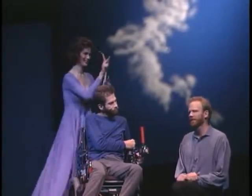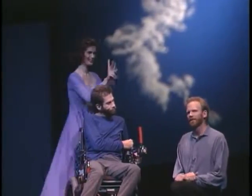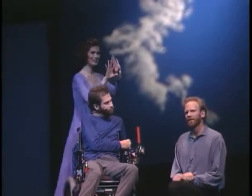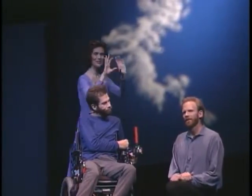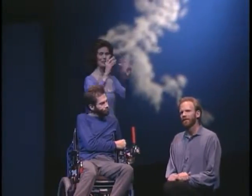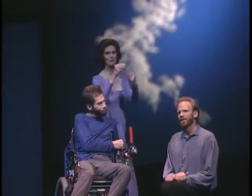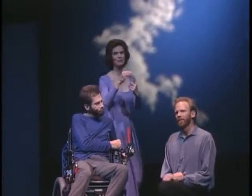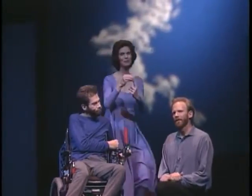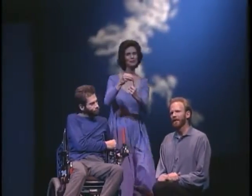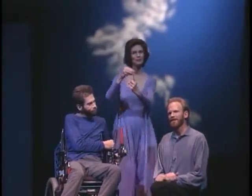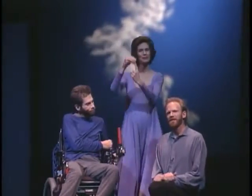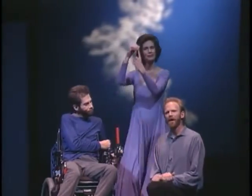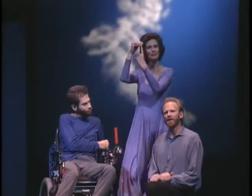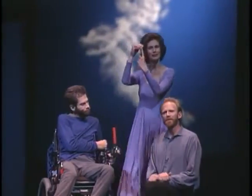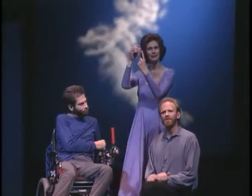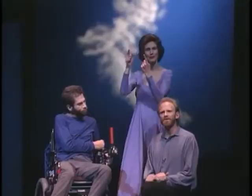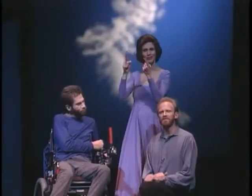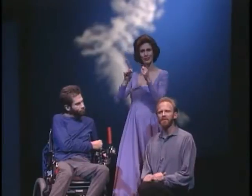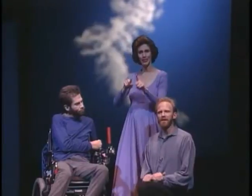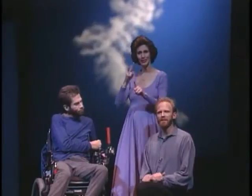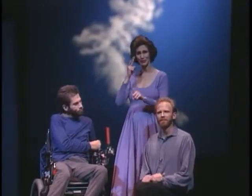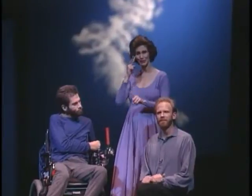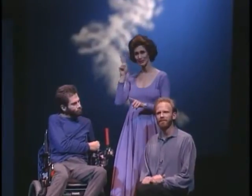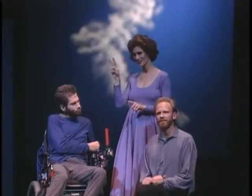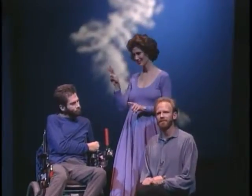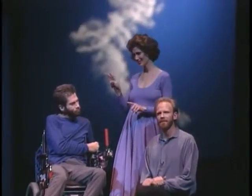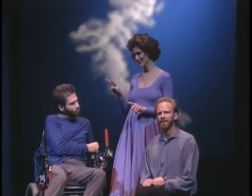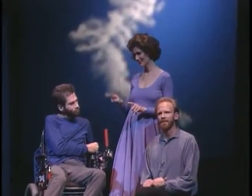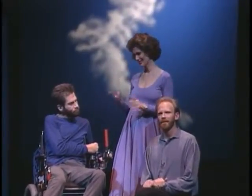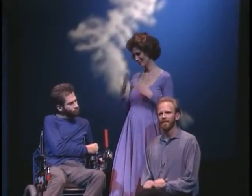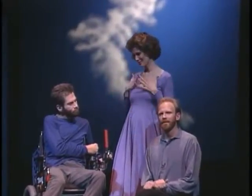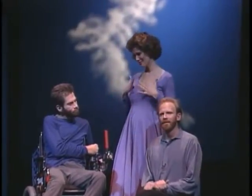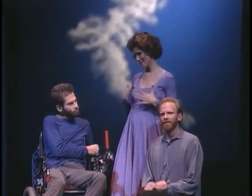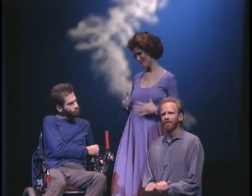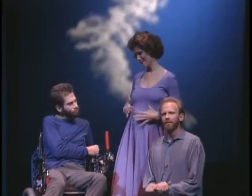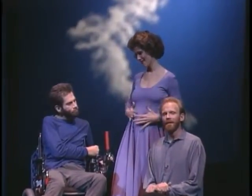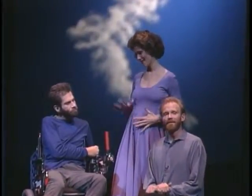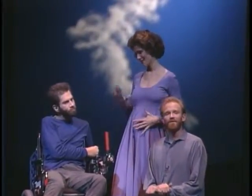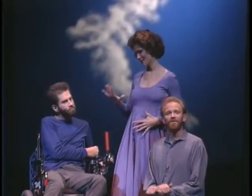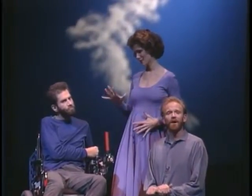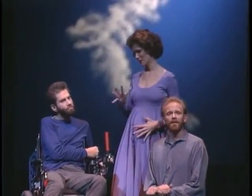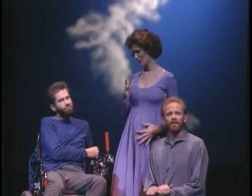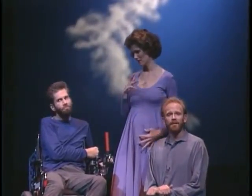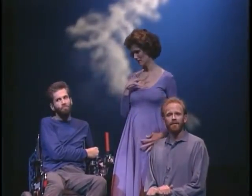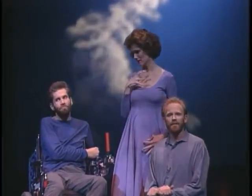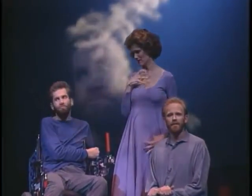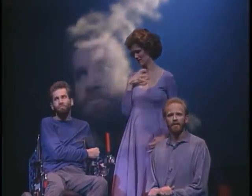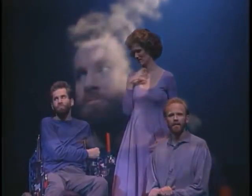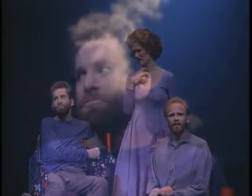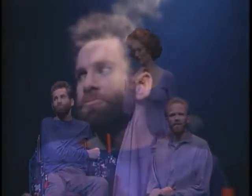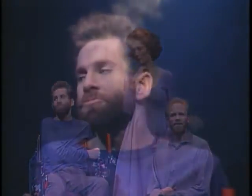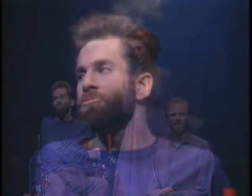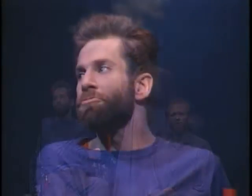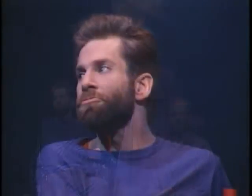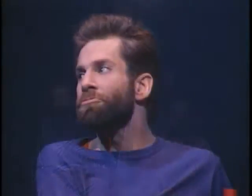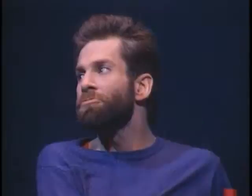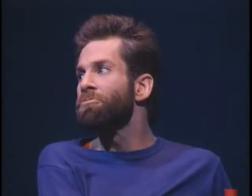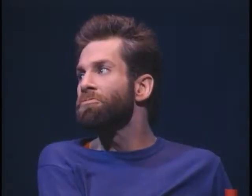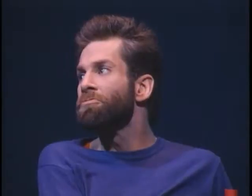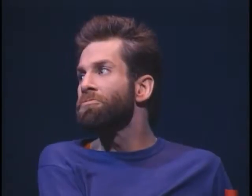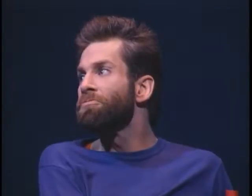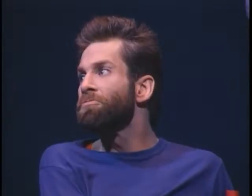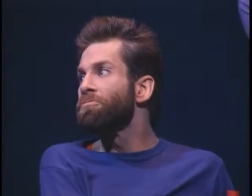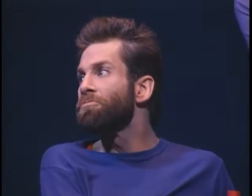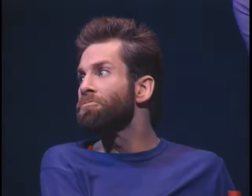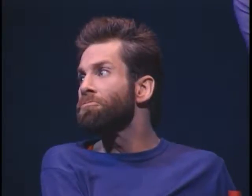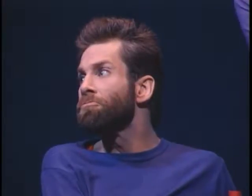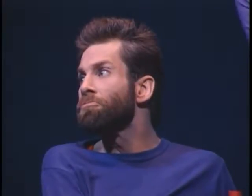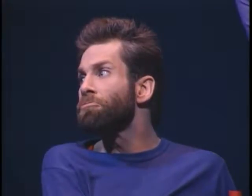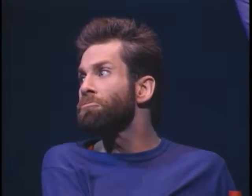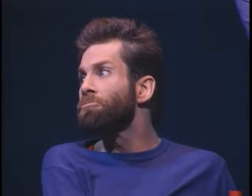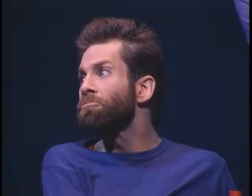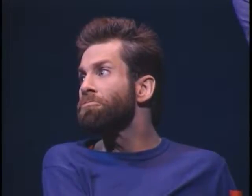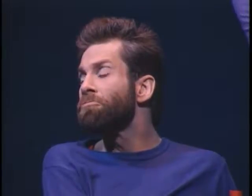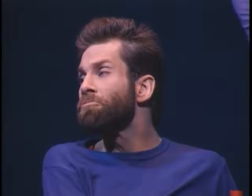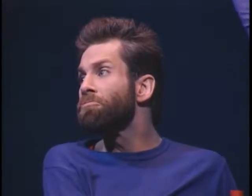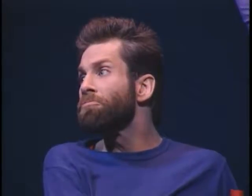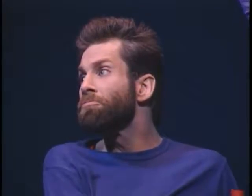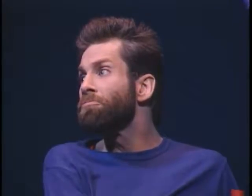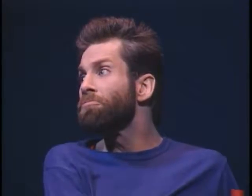when they see my twisted frame my dystonic disarray they embraced the